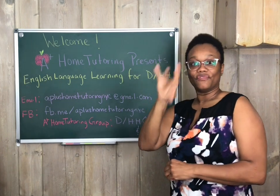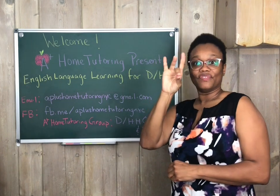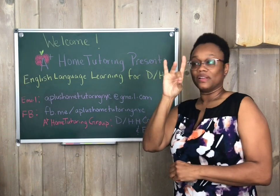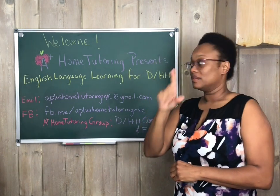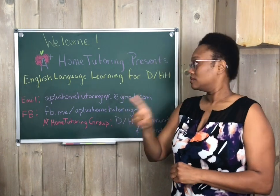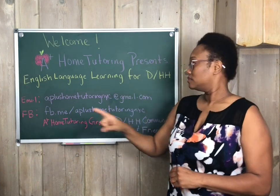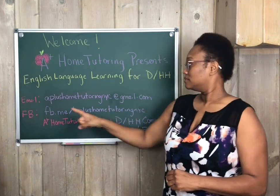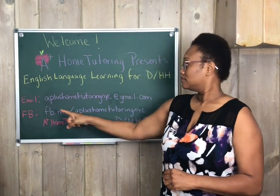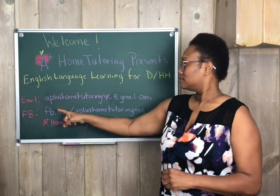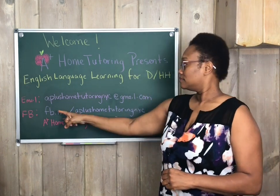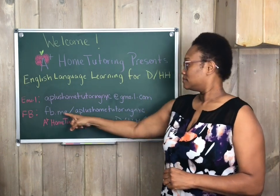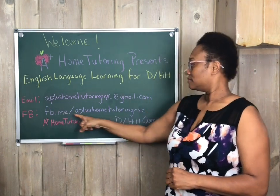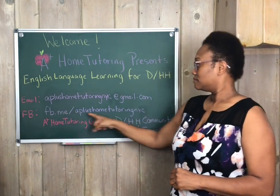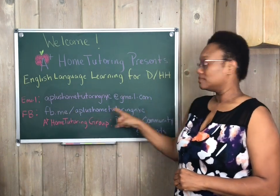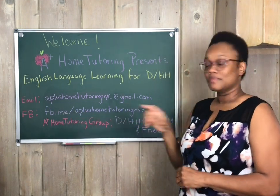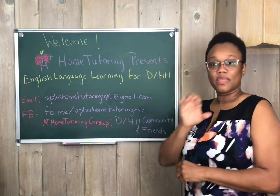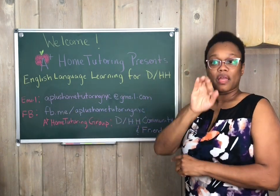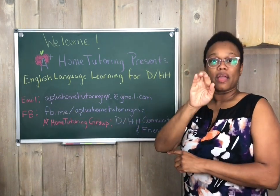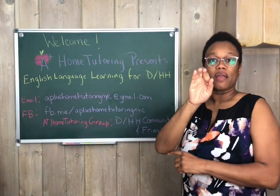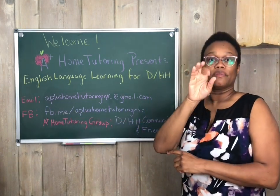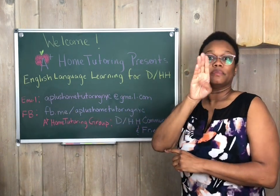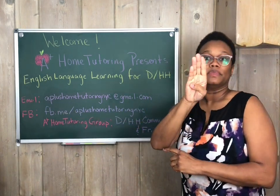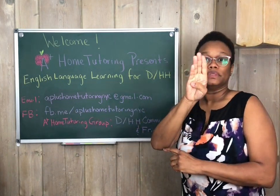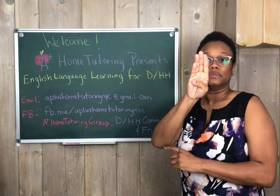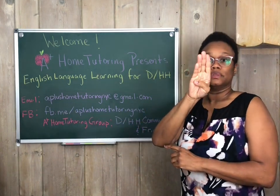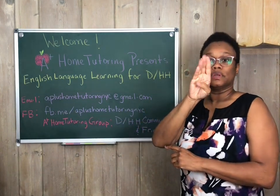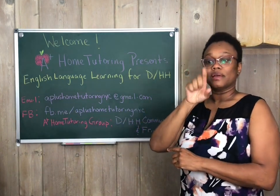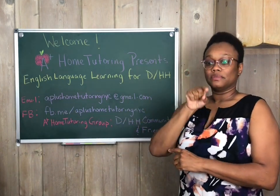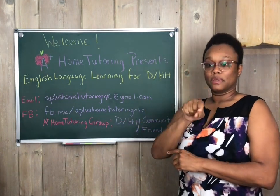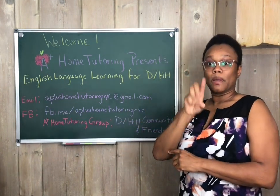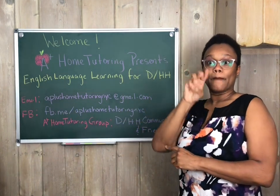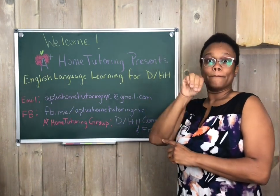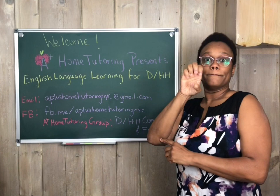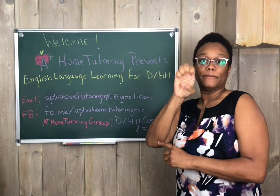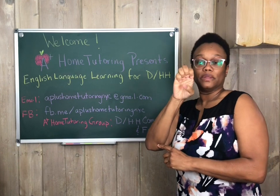Facebook search for A+ home tutoring NYC